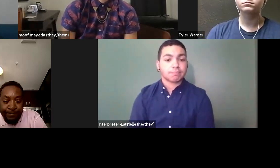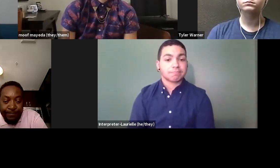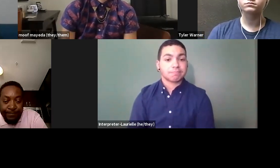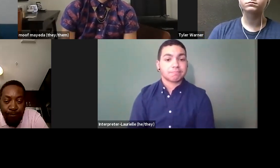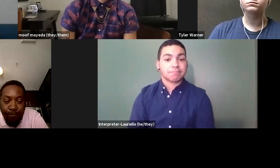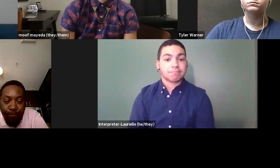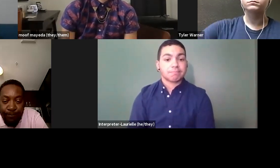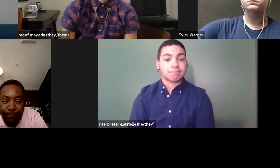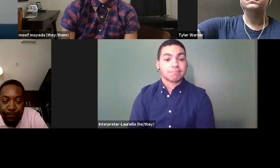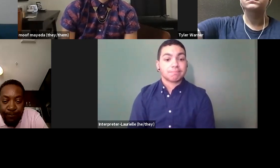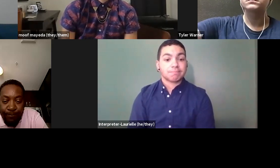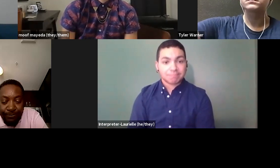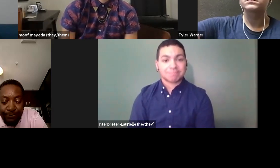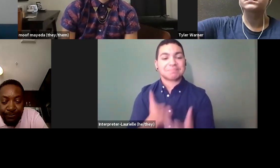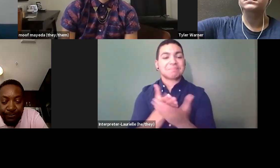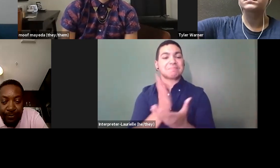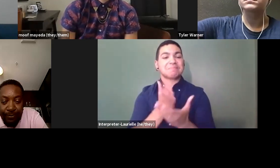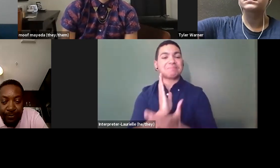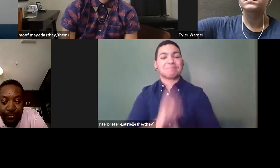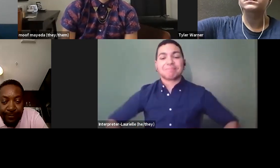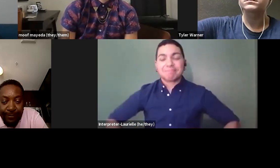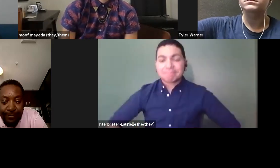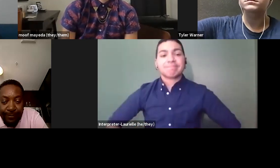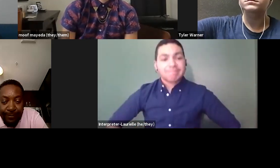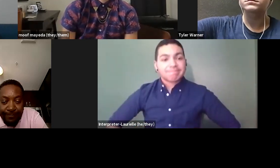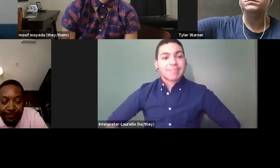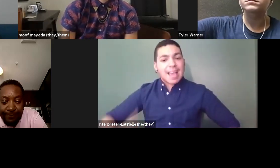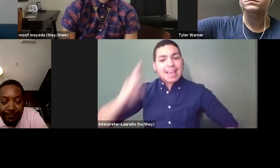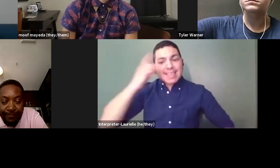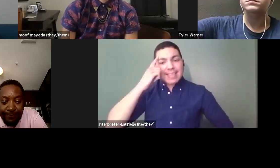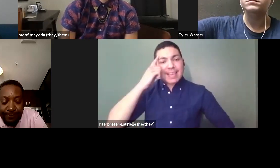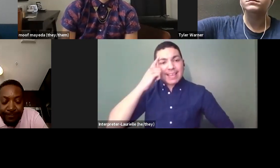I'm Yvonne Garcia with the ACLU of Oregon, I use she/her pronouns.